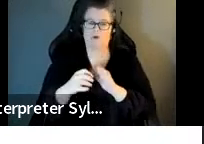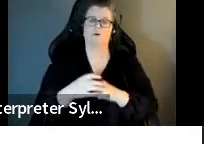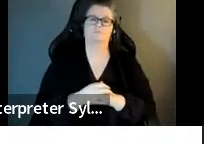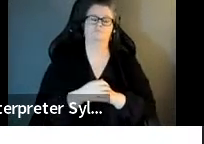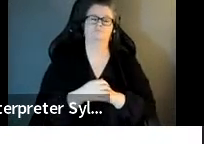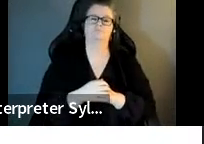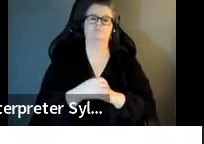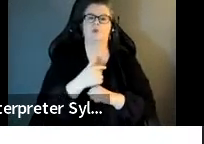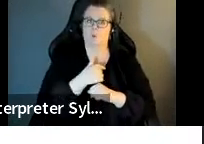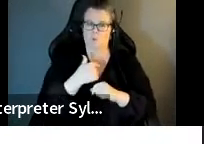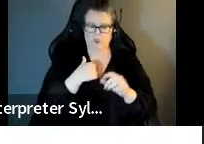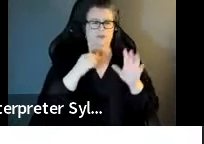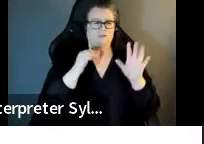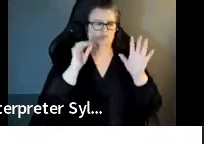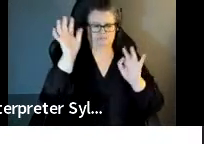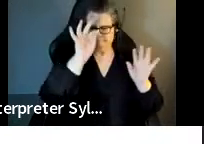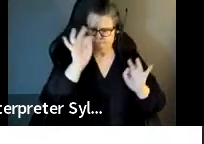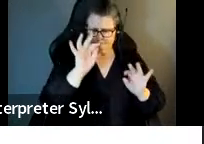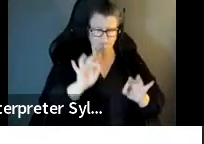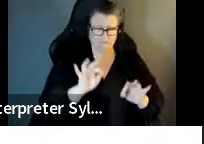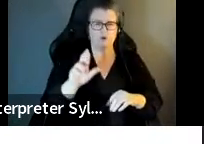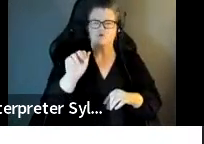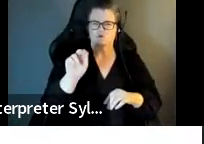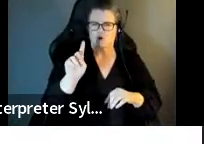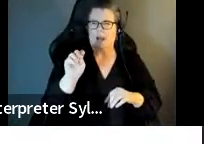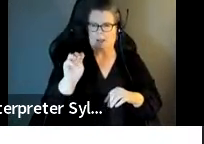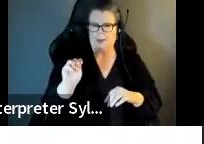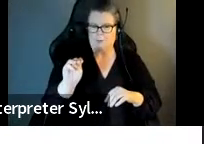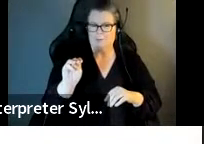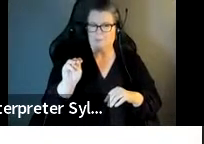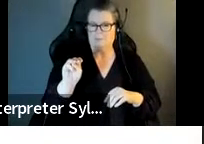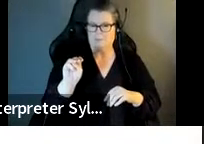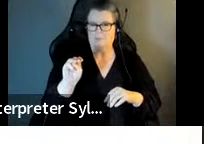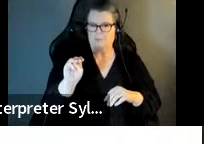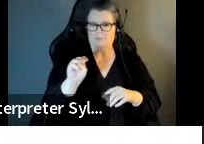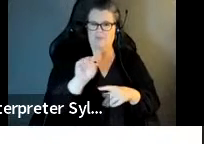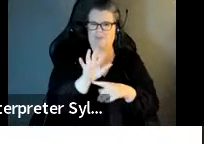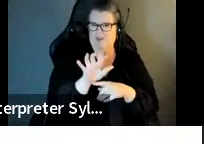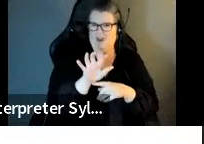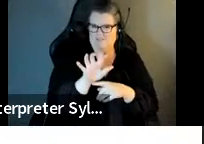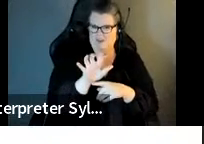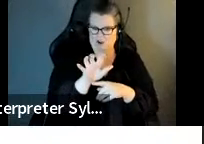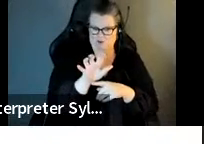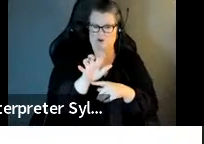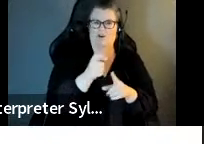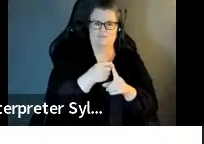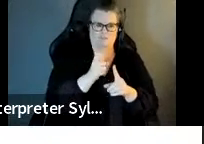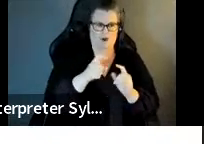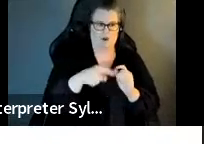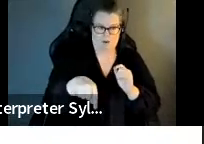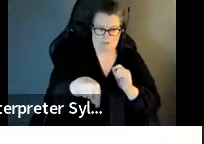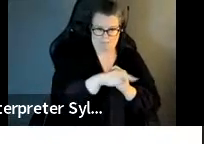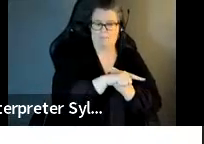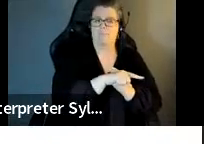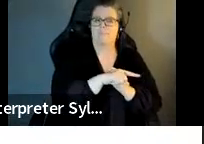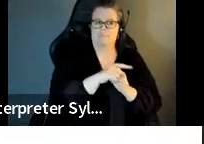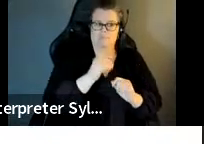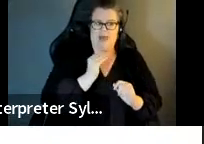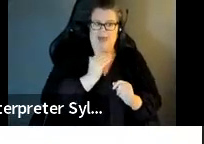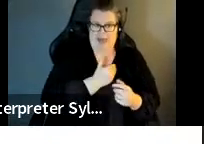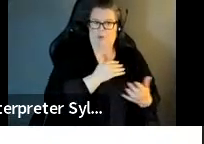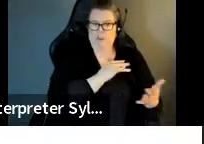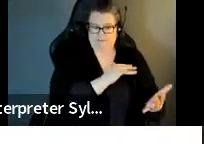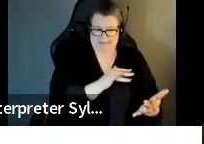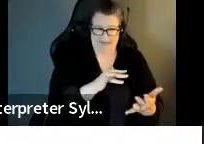We randomly selected 500 users from our current sample, with replacement, in such a way that